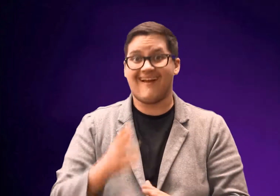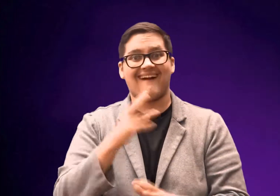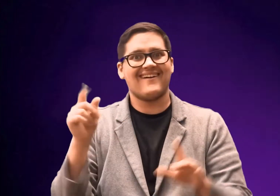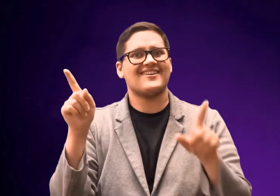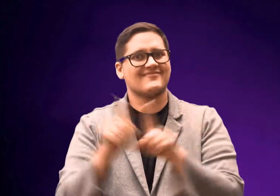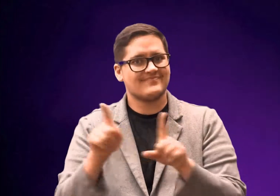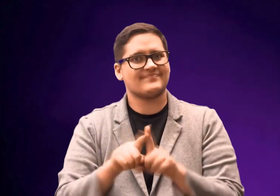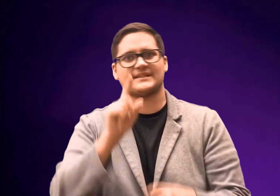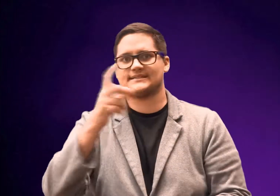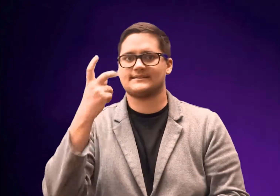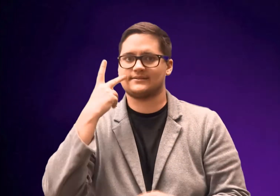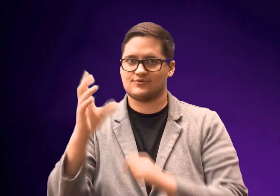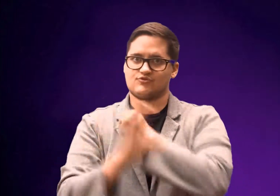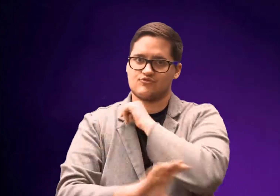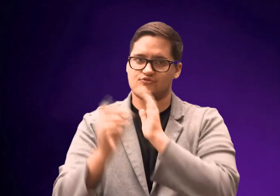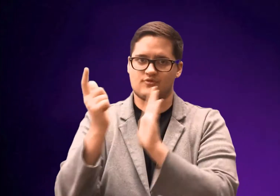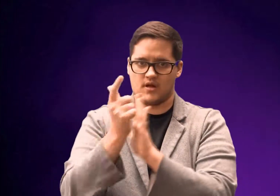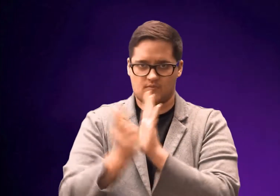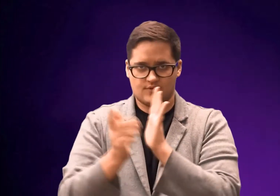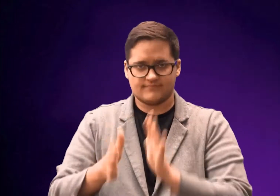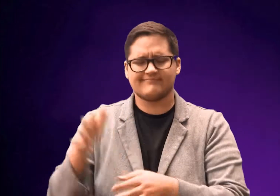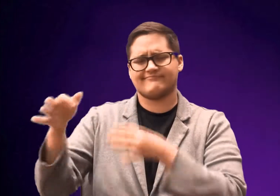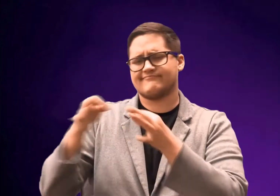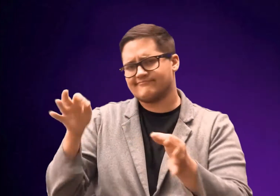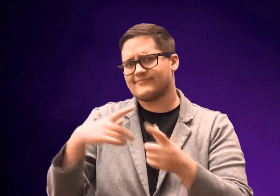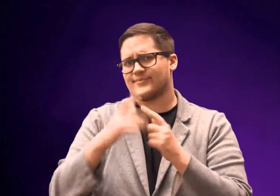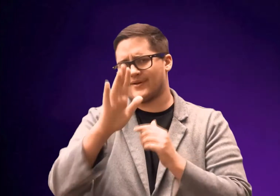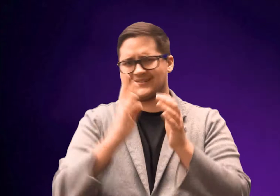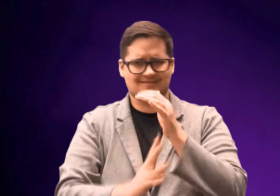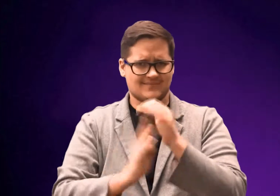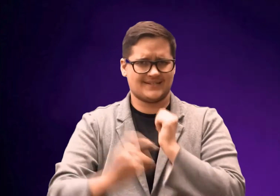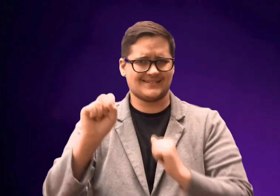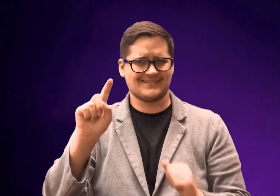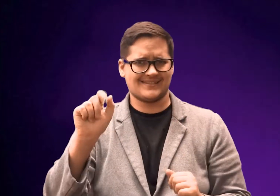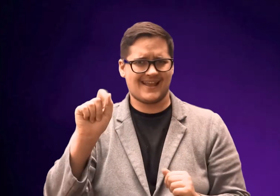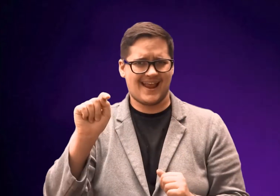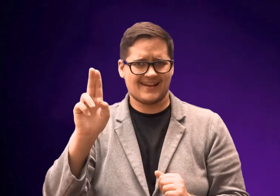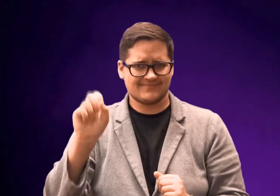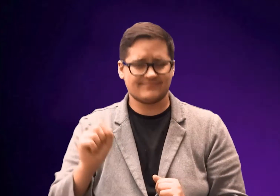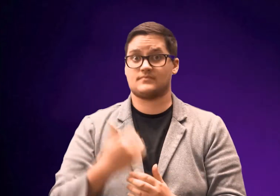And, you should also immediately contact a criminal lawyer and tell the criminal lawyer details about your immigration status.